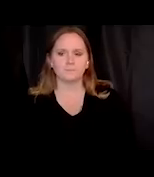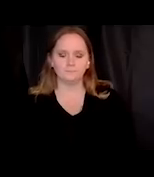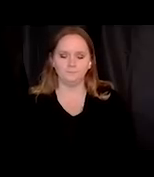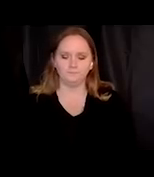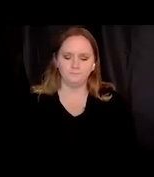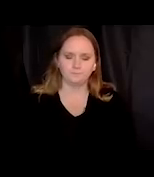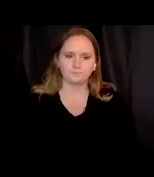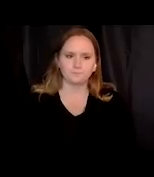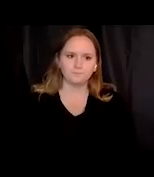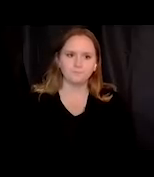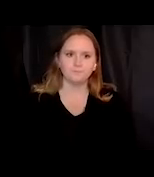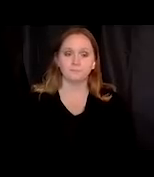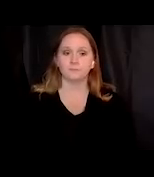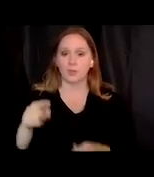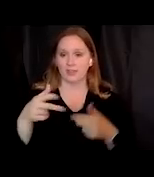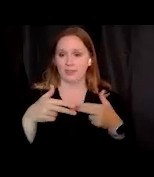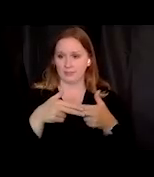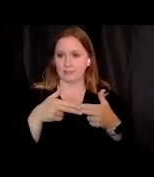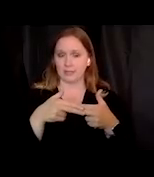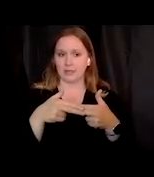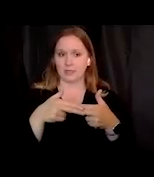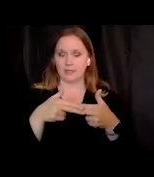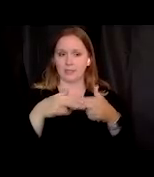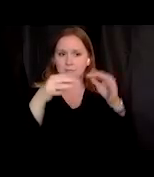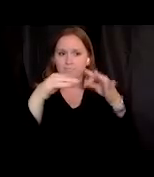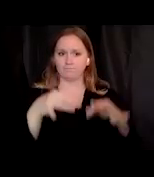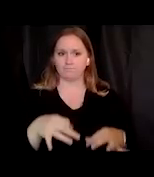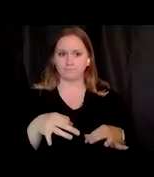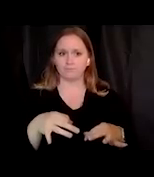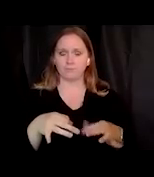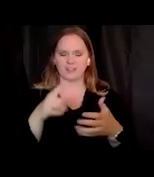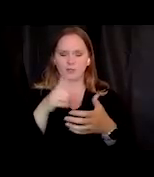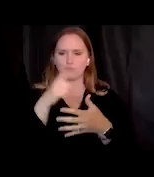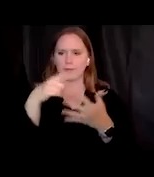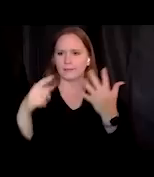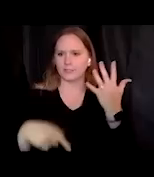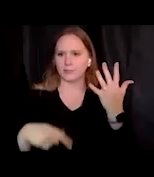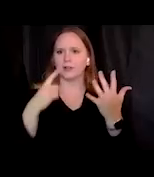What I have here on this slide is the DSM five criteria for hoarding disorder. What that is for folks